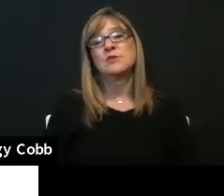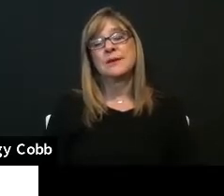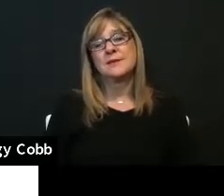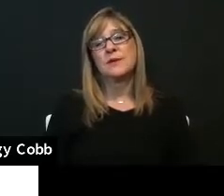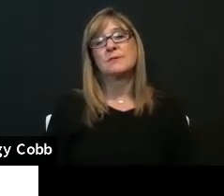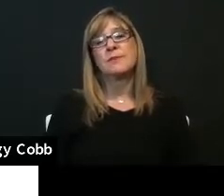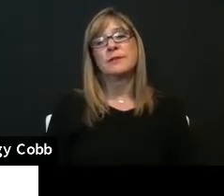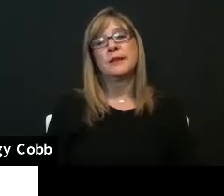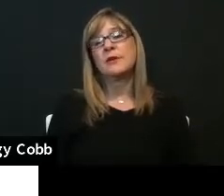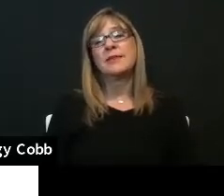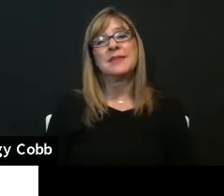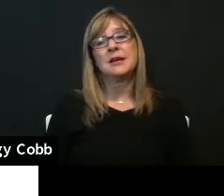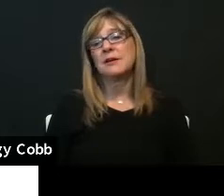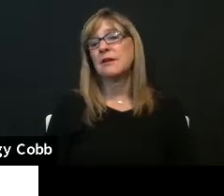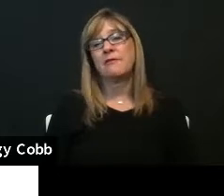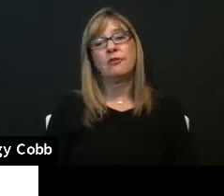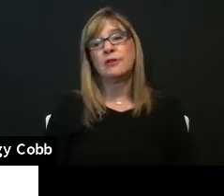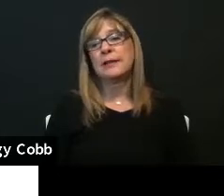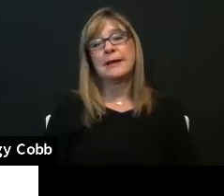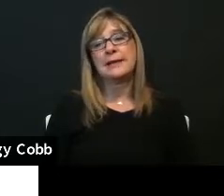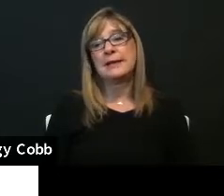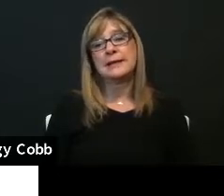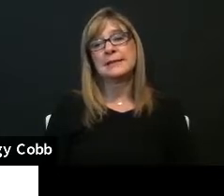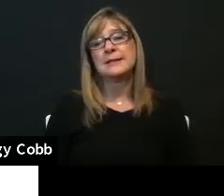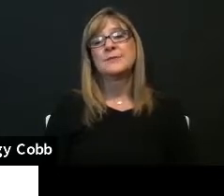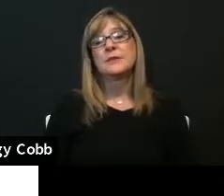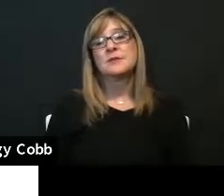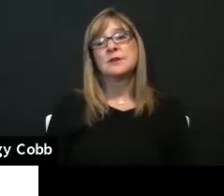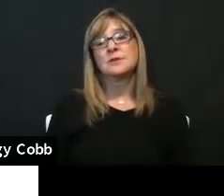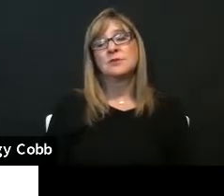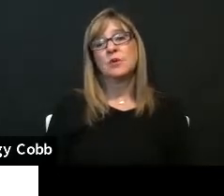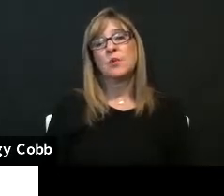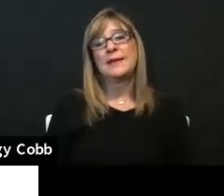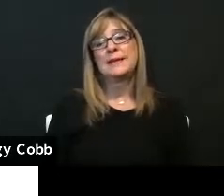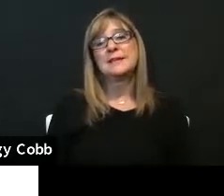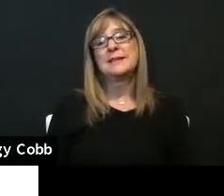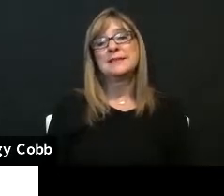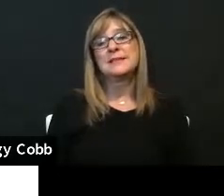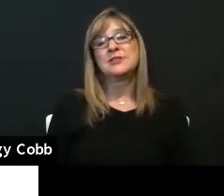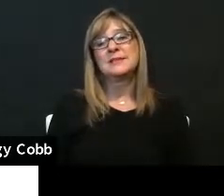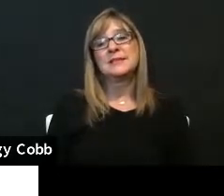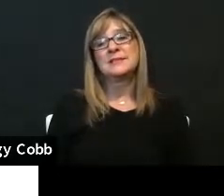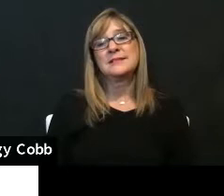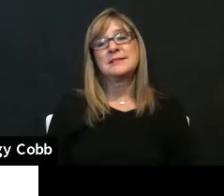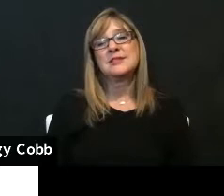or twice a week but they're not there fully yet so we're waiting to let the senior citizens